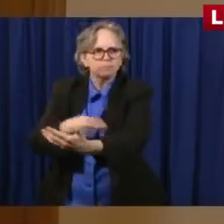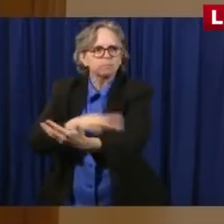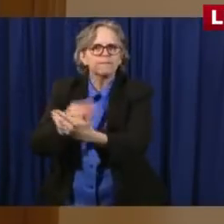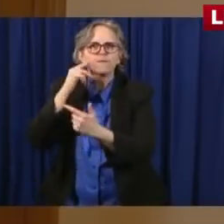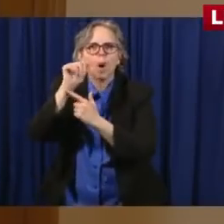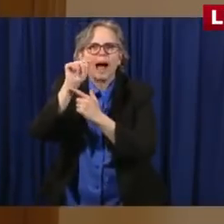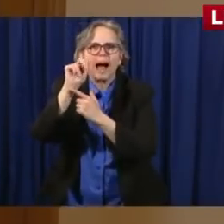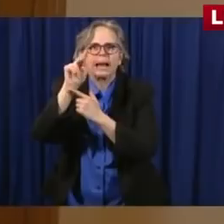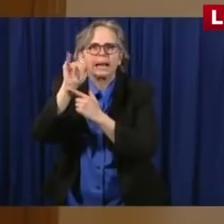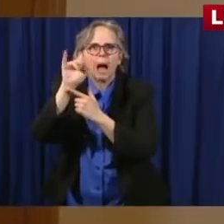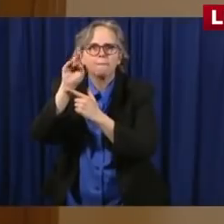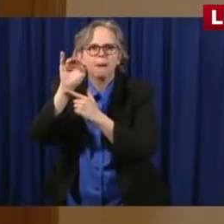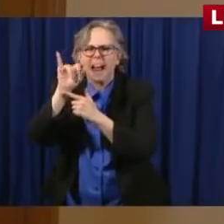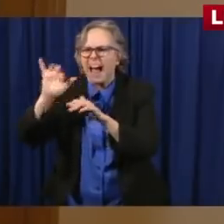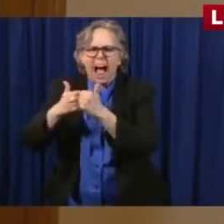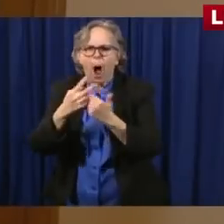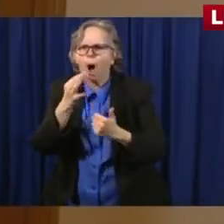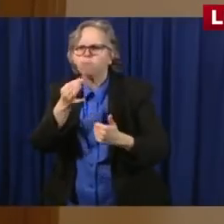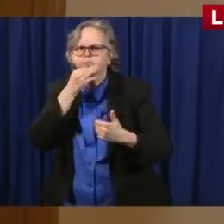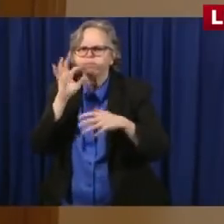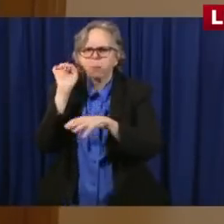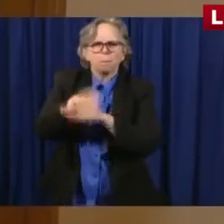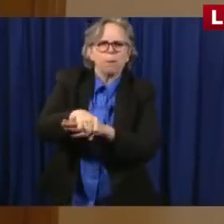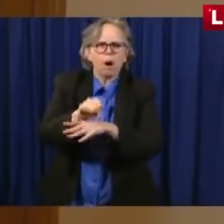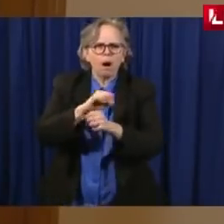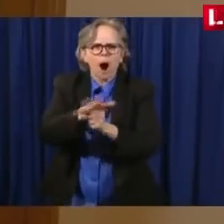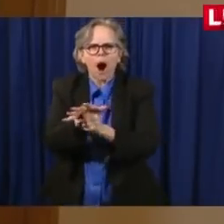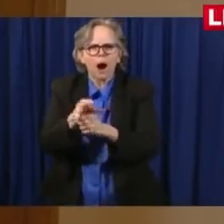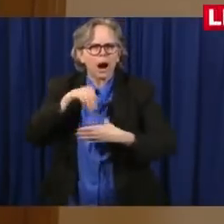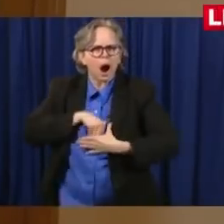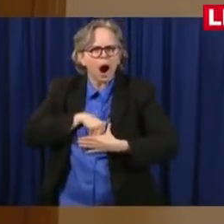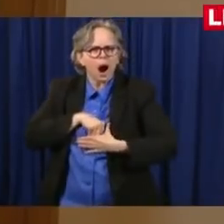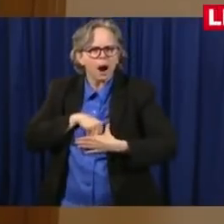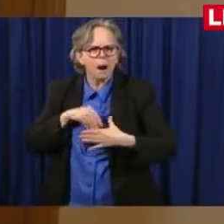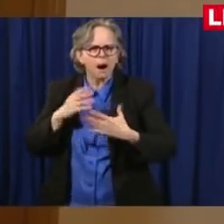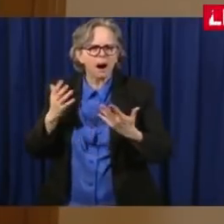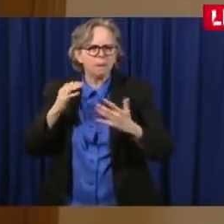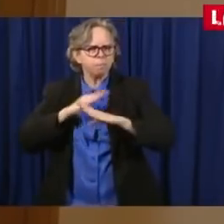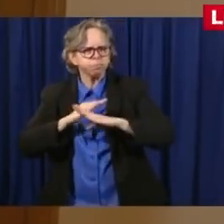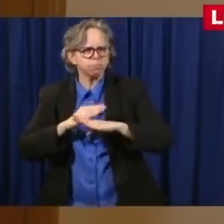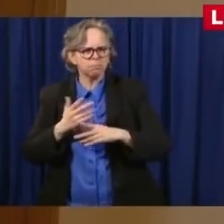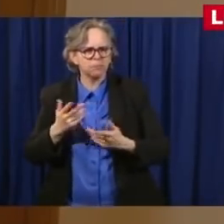THEY ARE THE PEOPLE WE ARE GOING TO DETECT THROUGH ANTIBODIES.